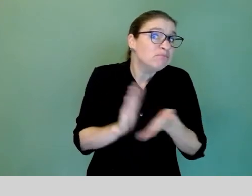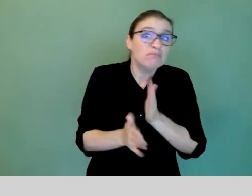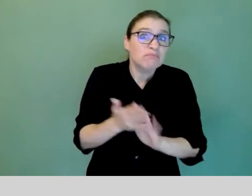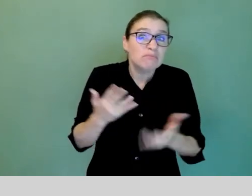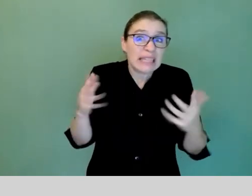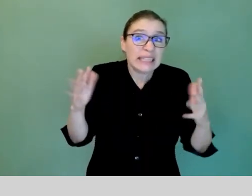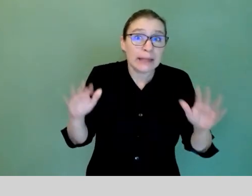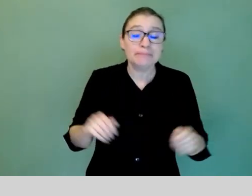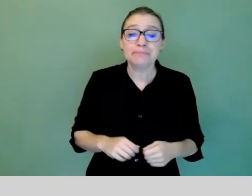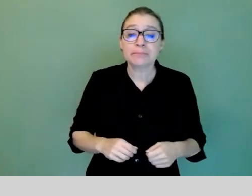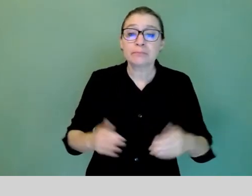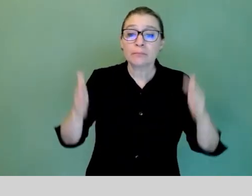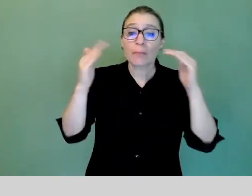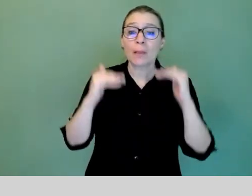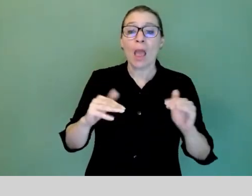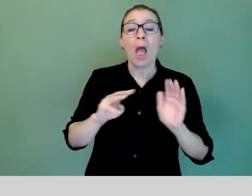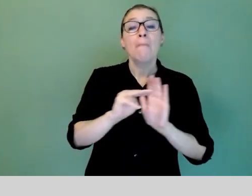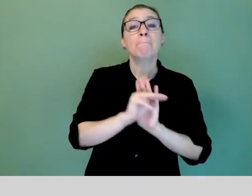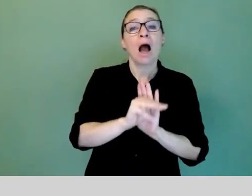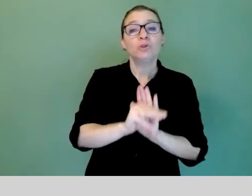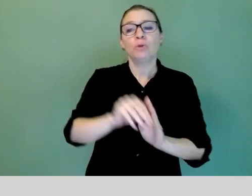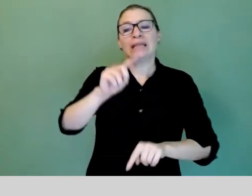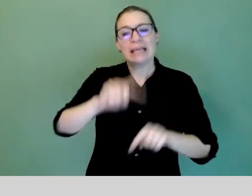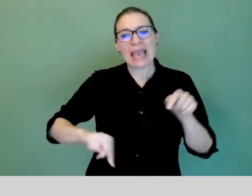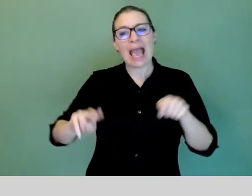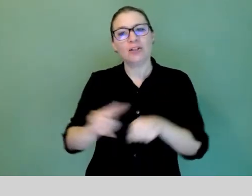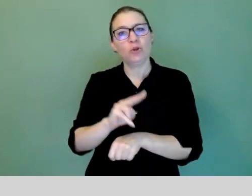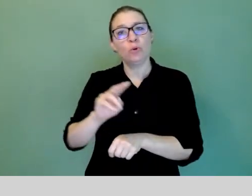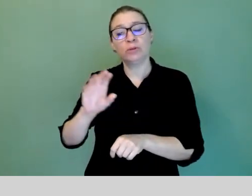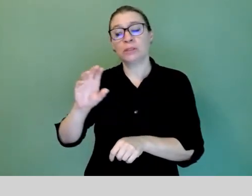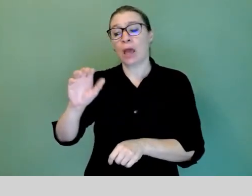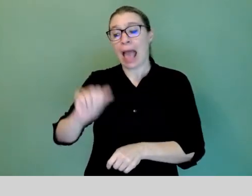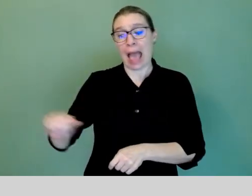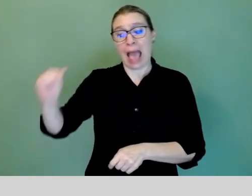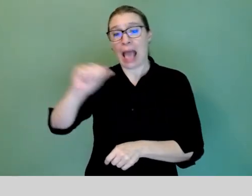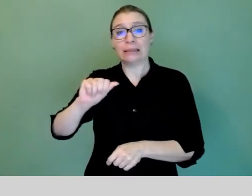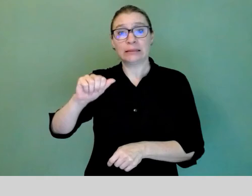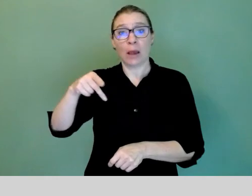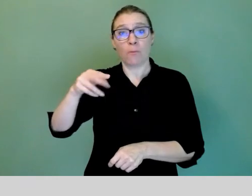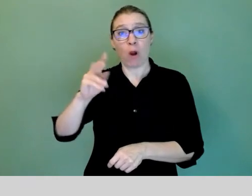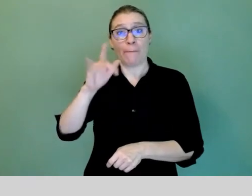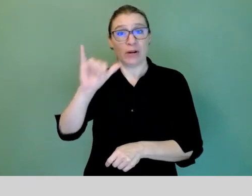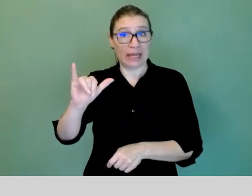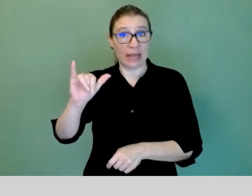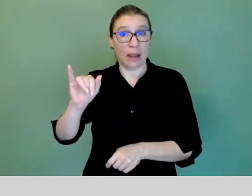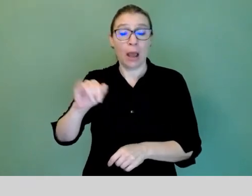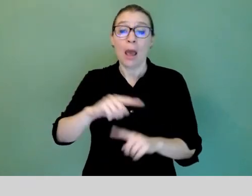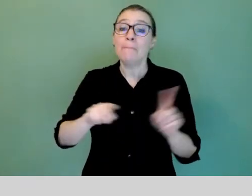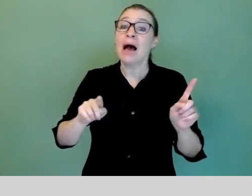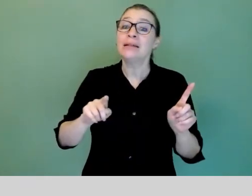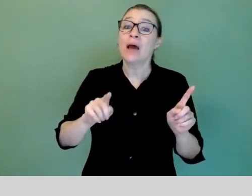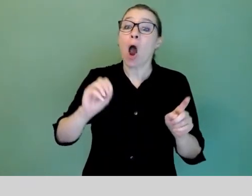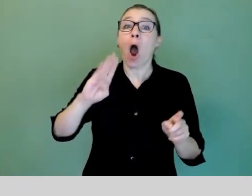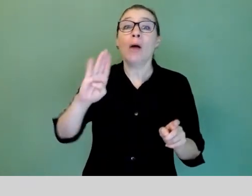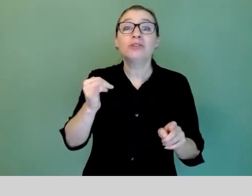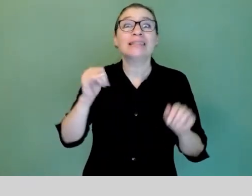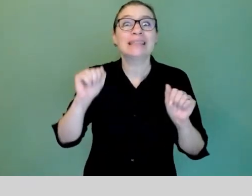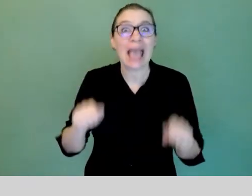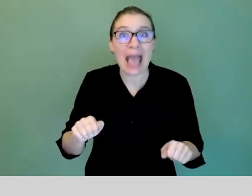Modules can't use the @property decorator, but objects can. If you put an object where people expect a module to be,